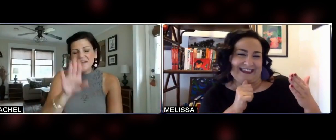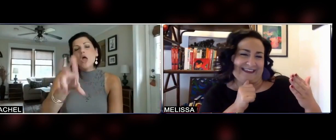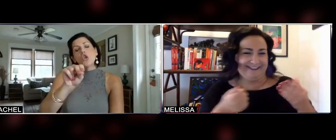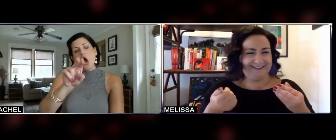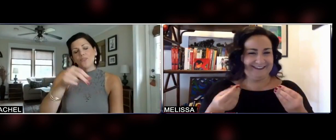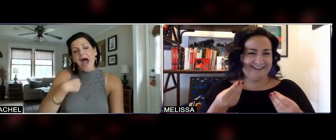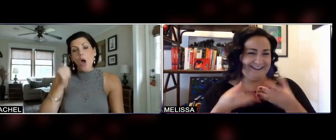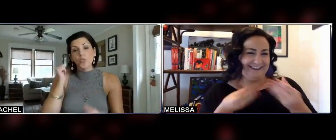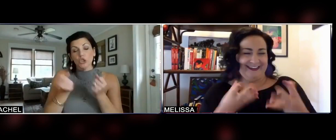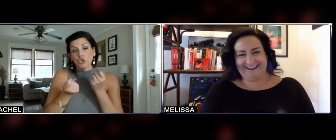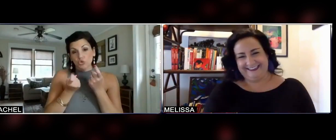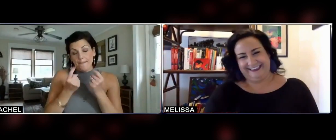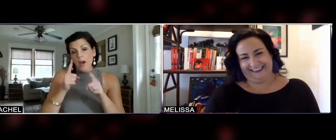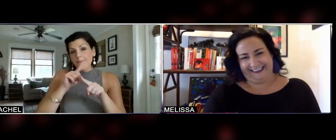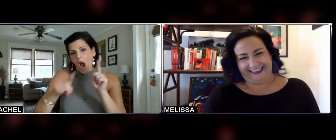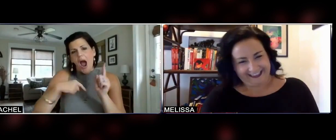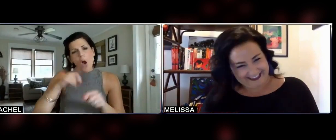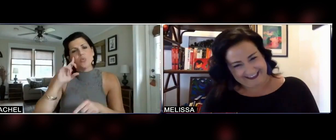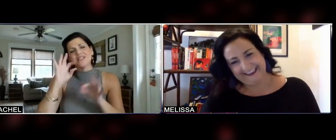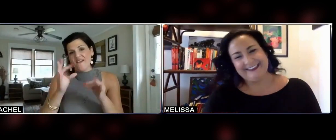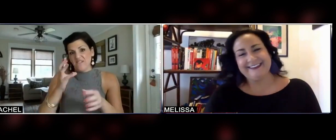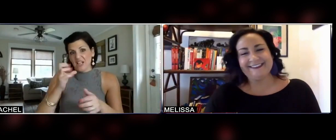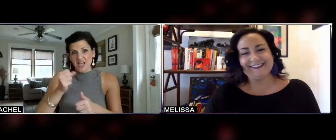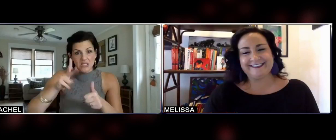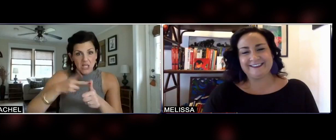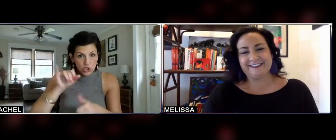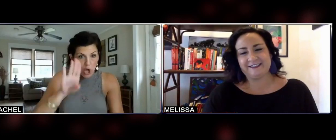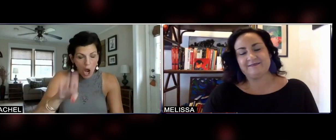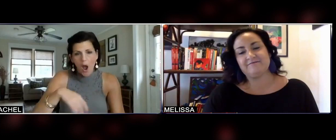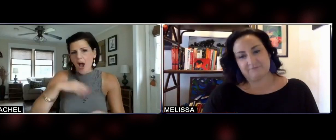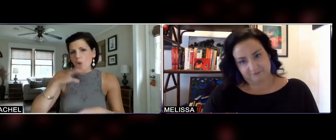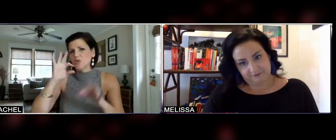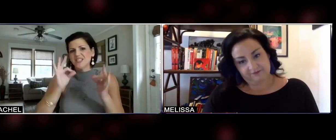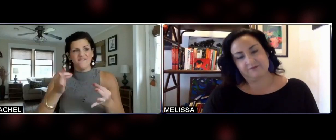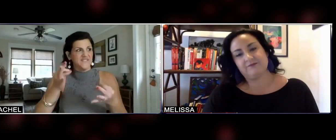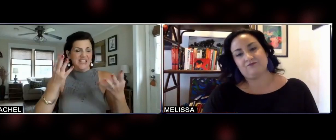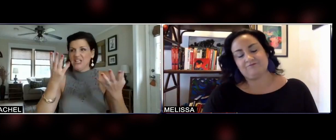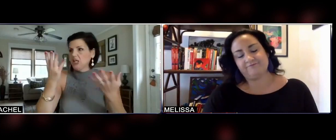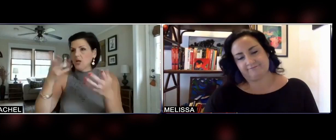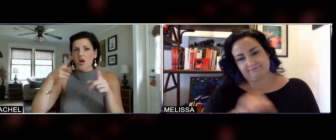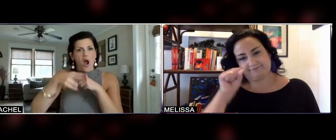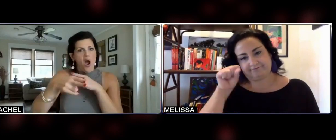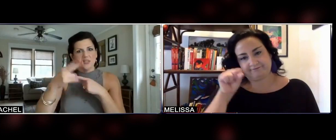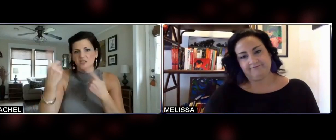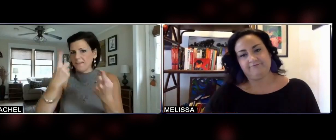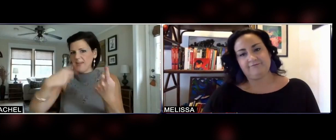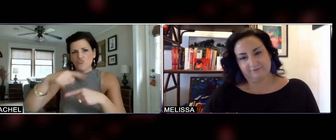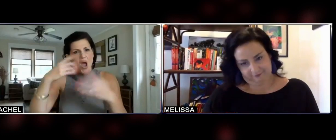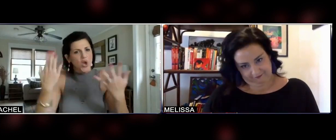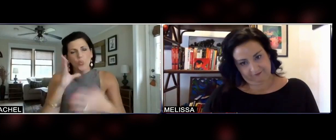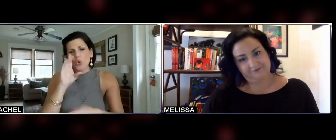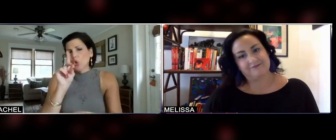No, I wouldn't strip, but I would definitely get a second job and definitely make budget cuts around here.